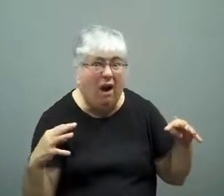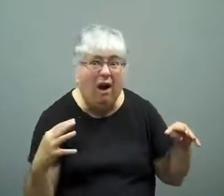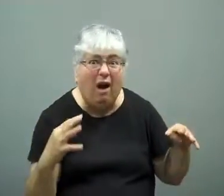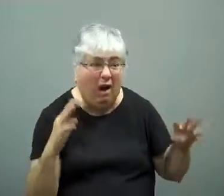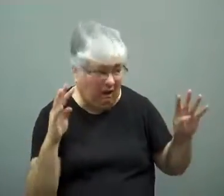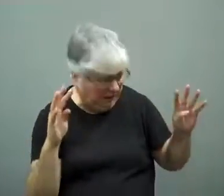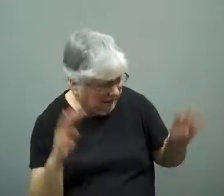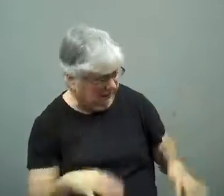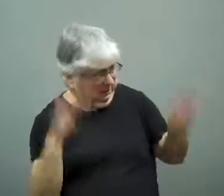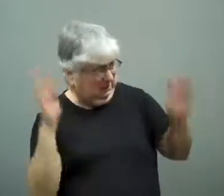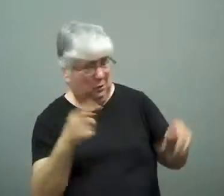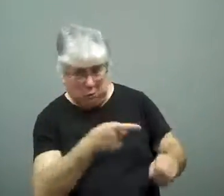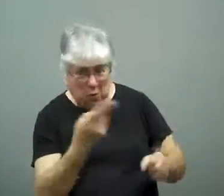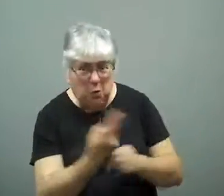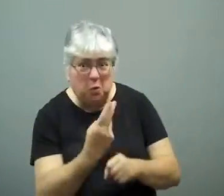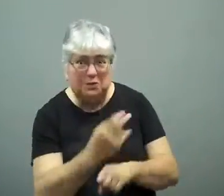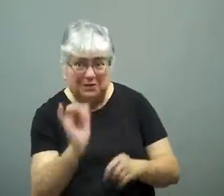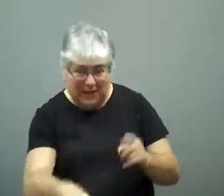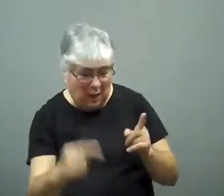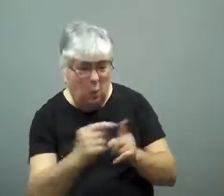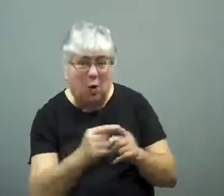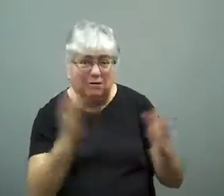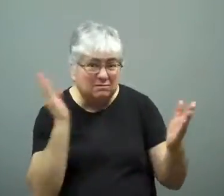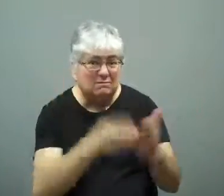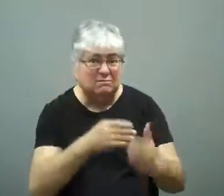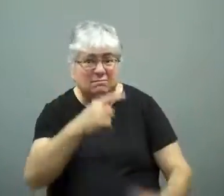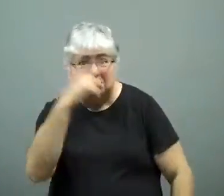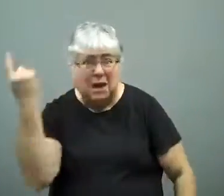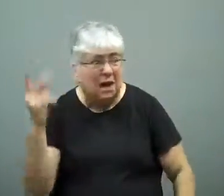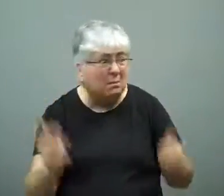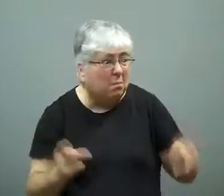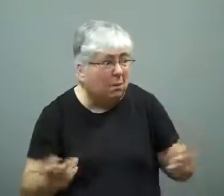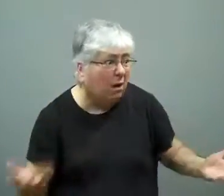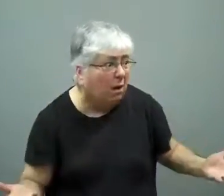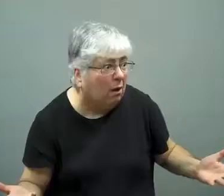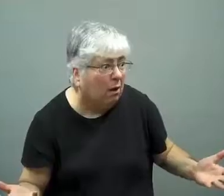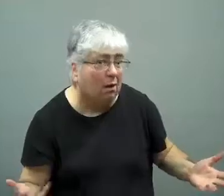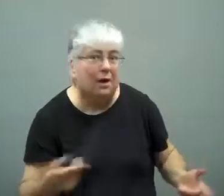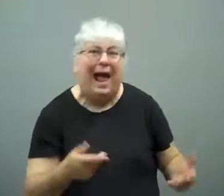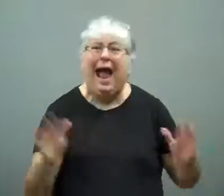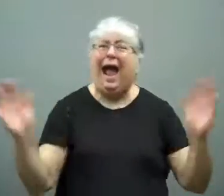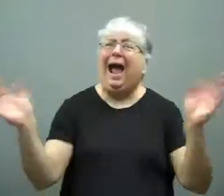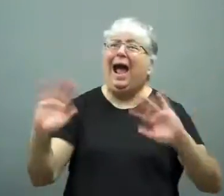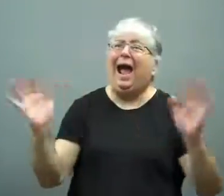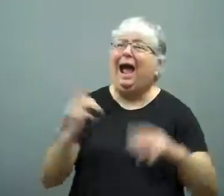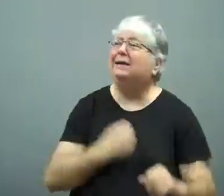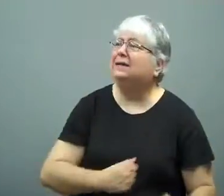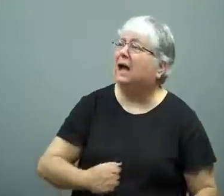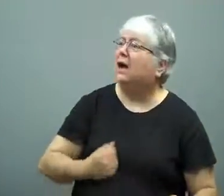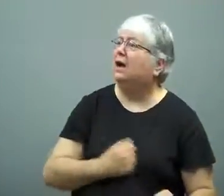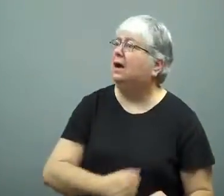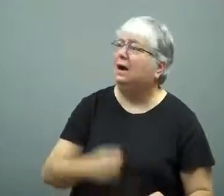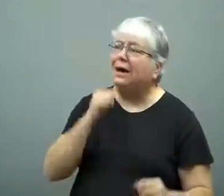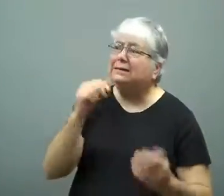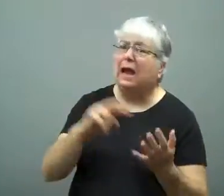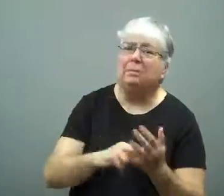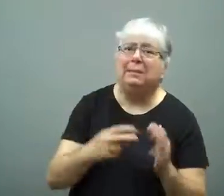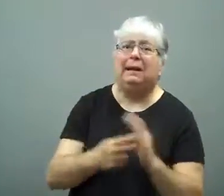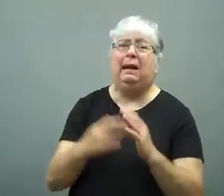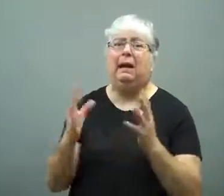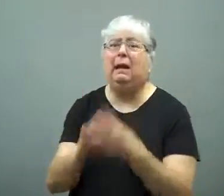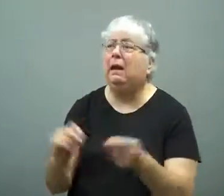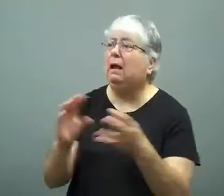She was looked down on for having used the word.